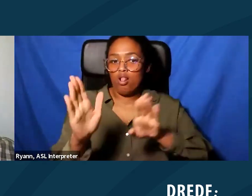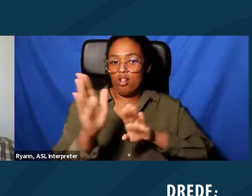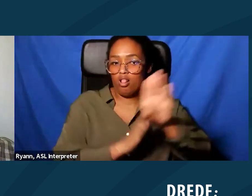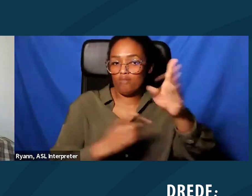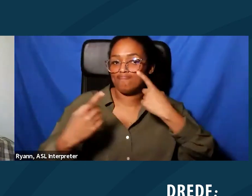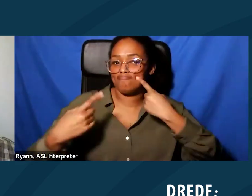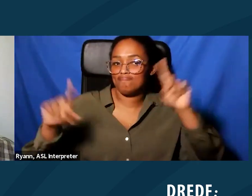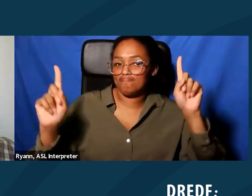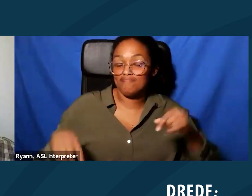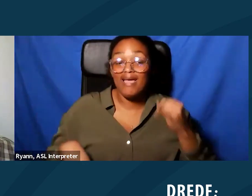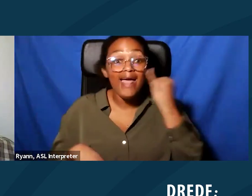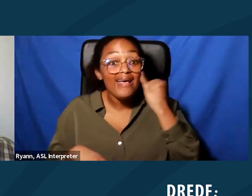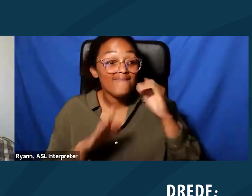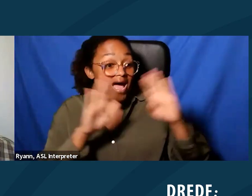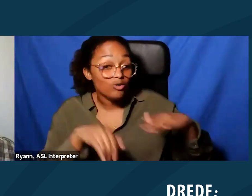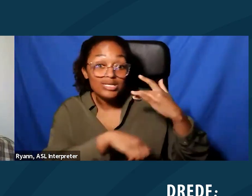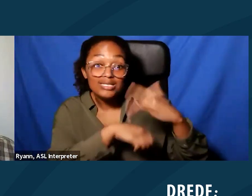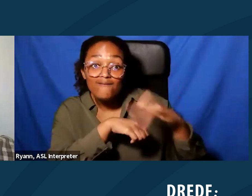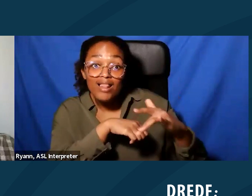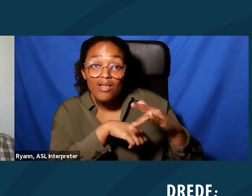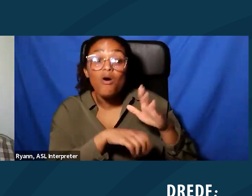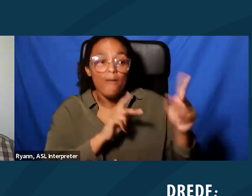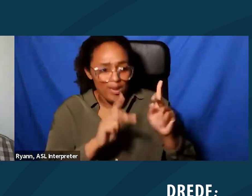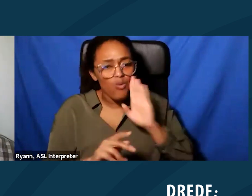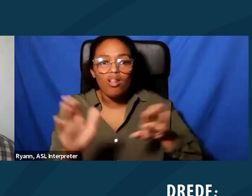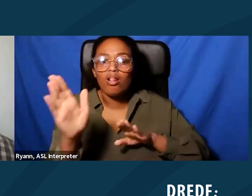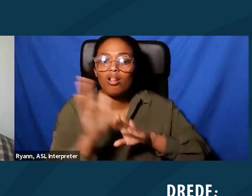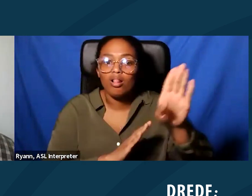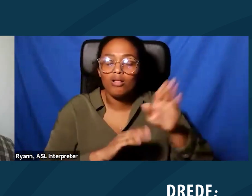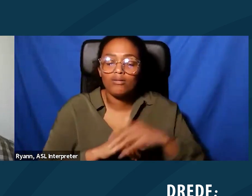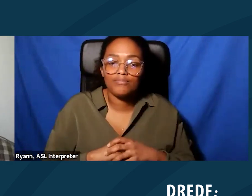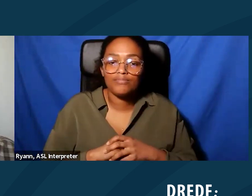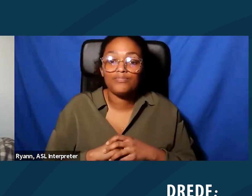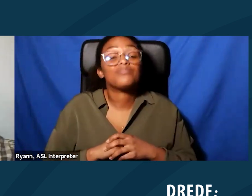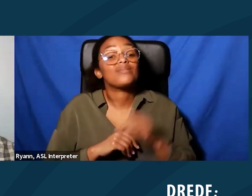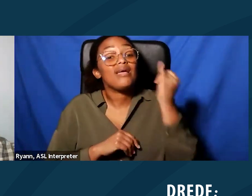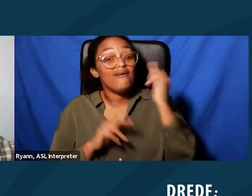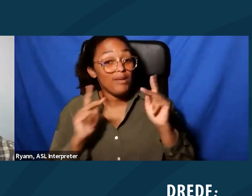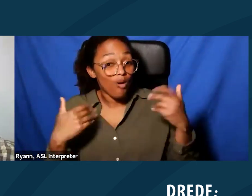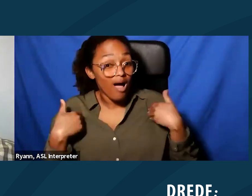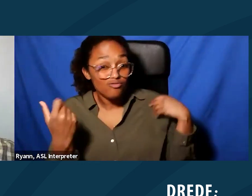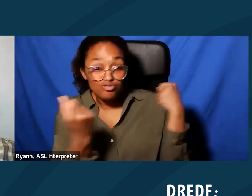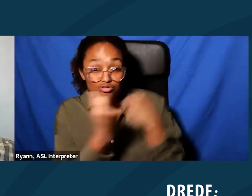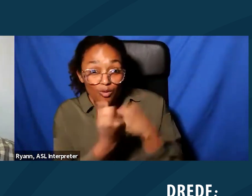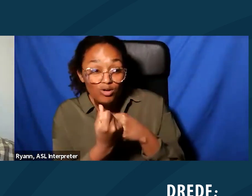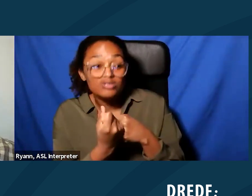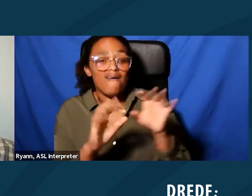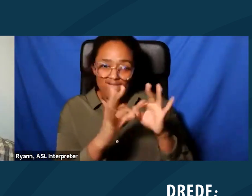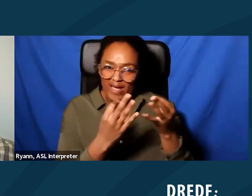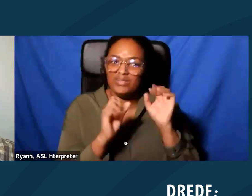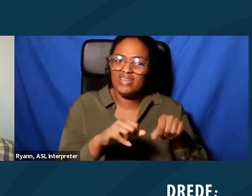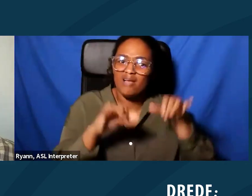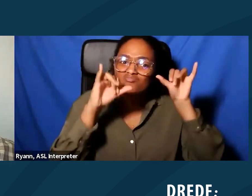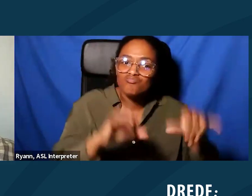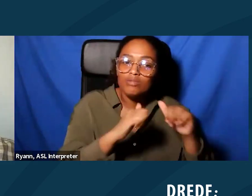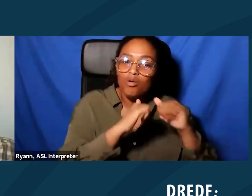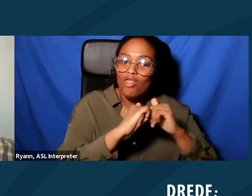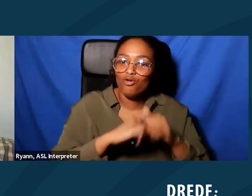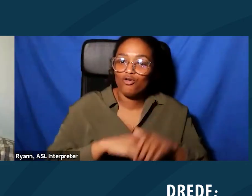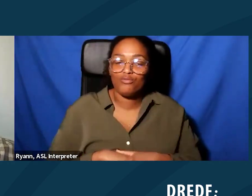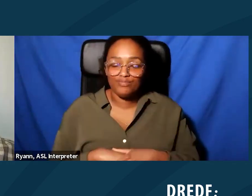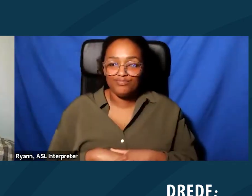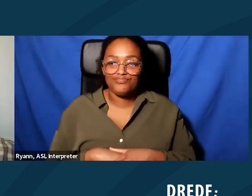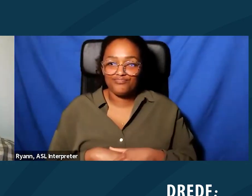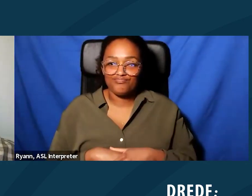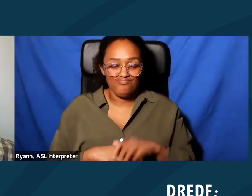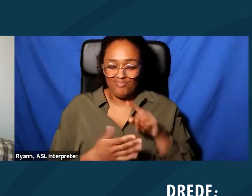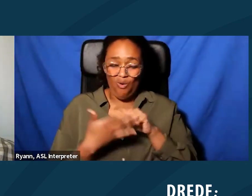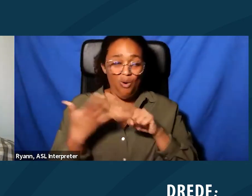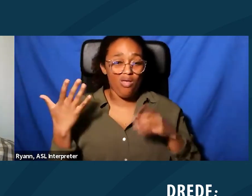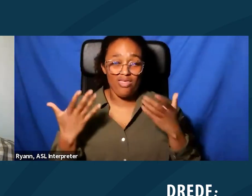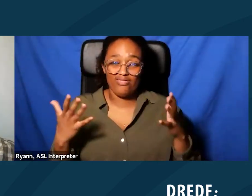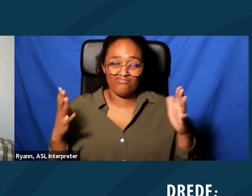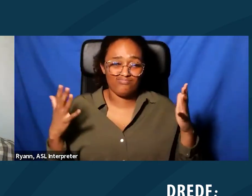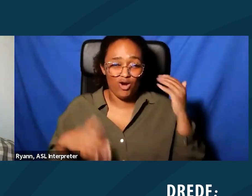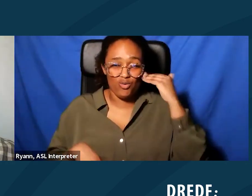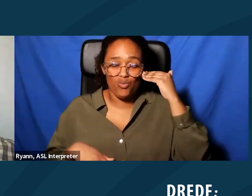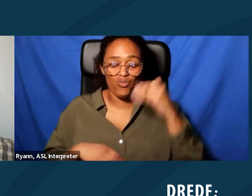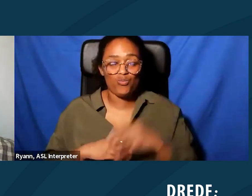succeed. We know when supports are available, families stay together. This is what we know.